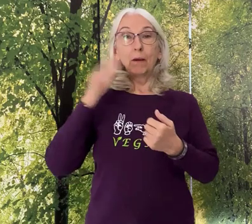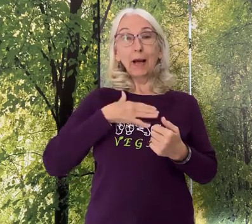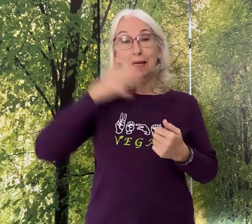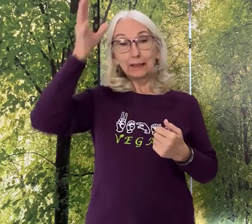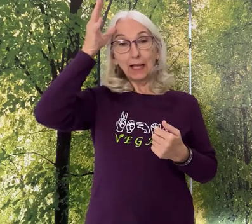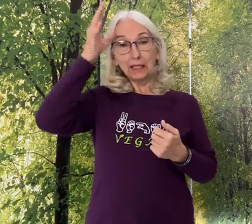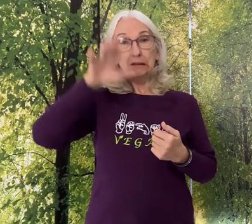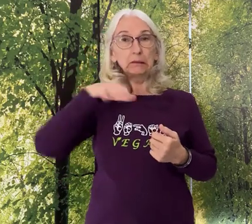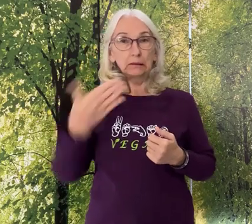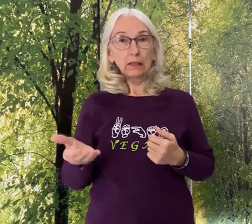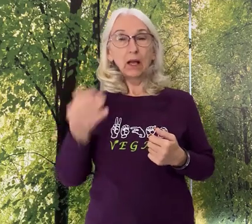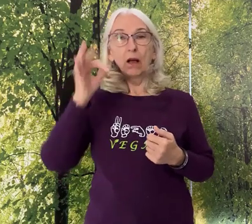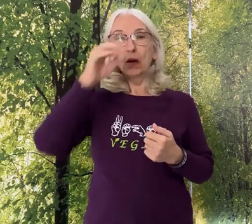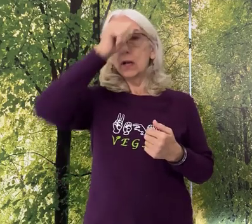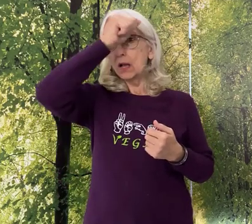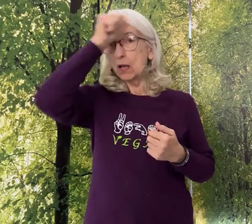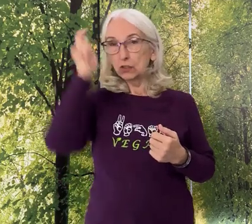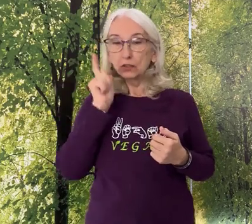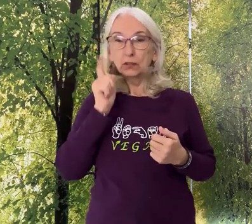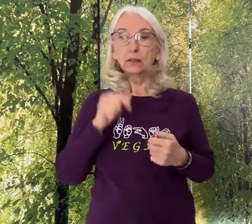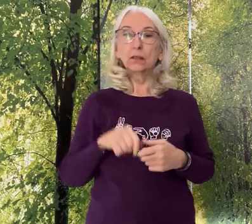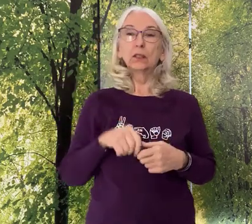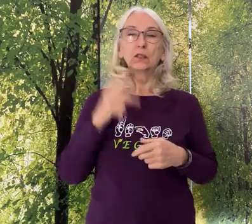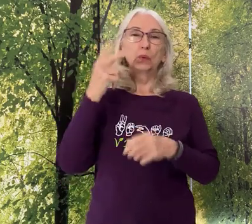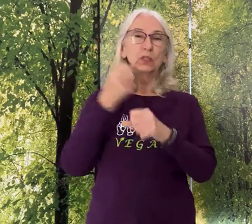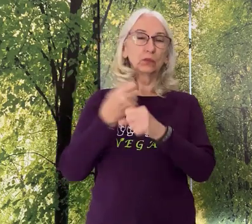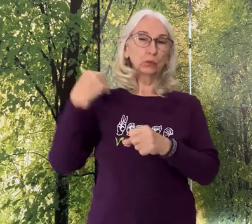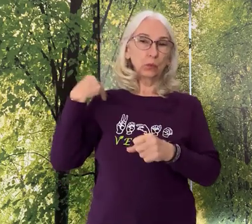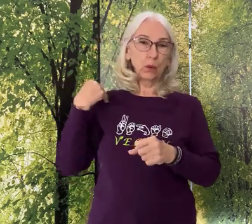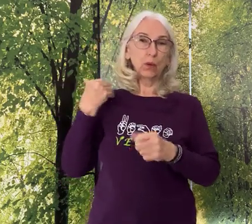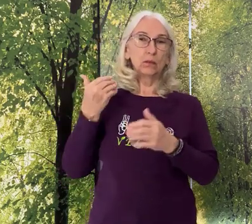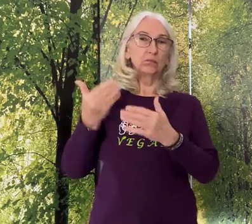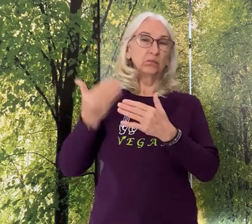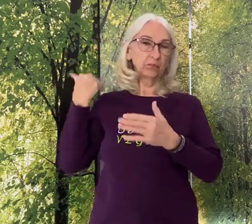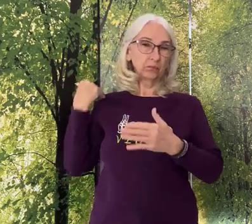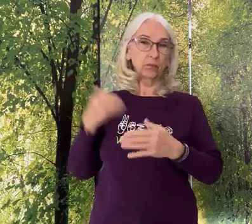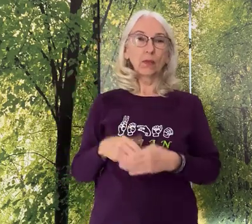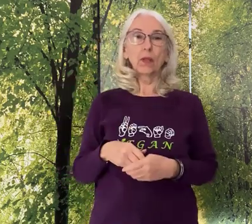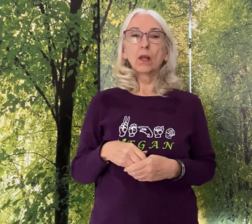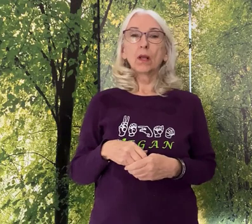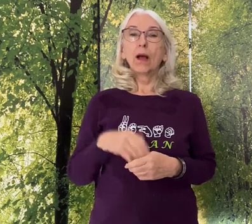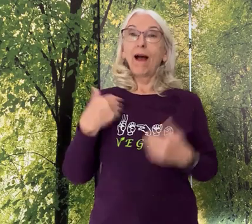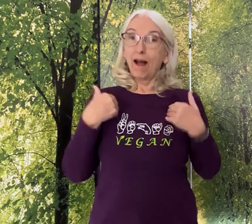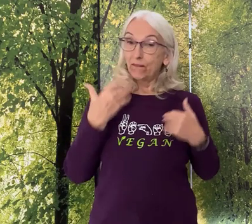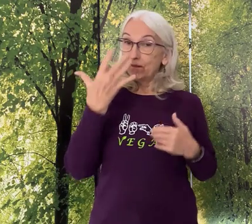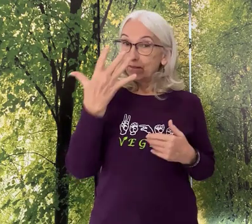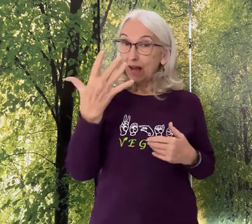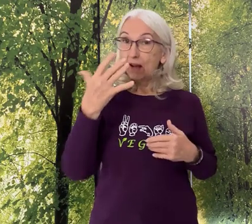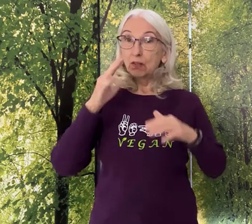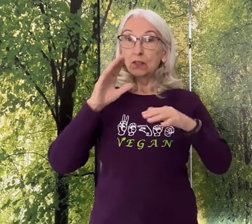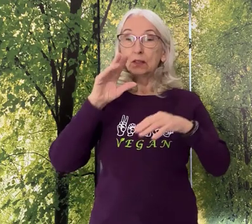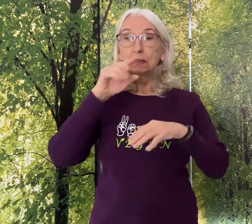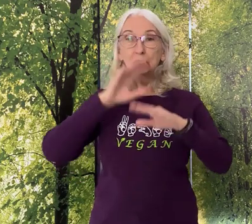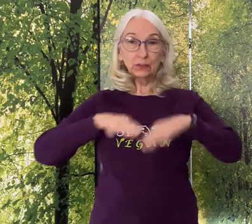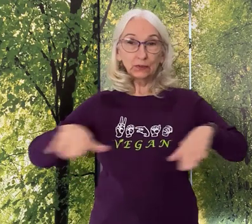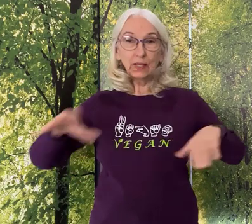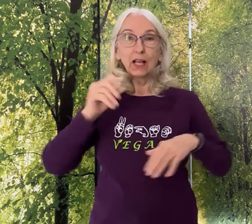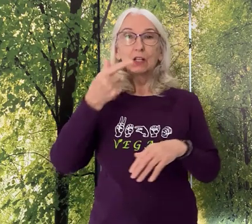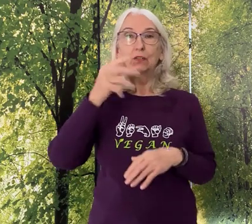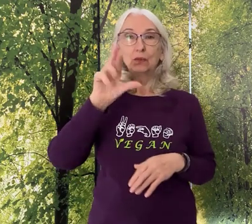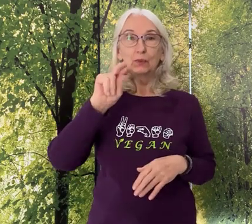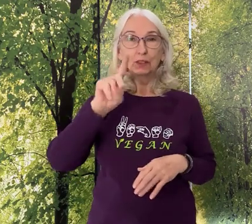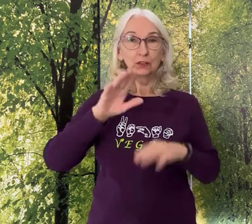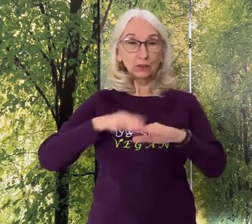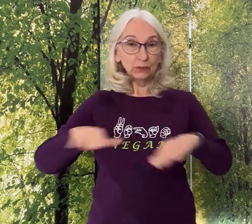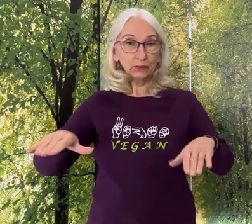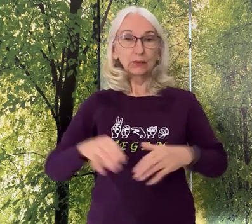(my dad died of Alzheimer’s two years prior) and had five kids and grandchildren.